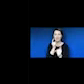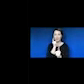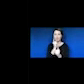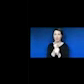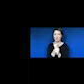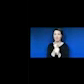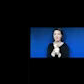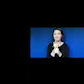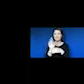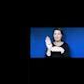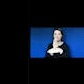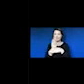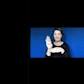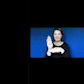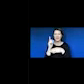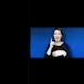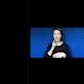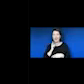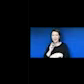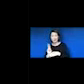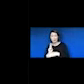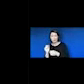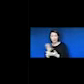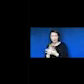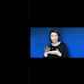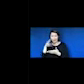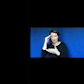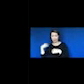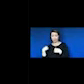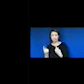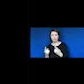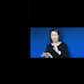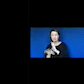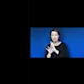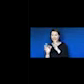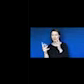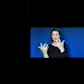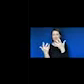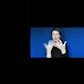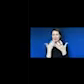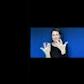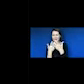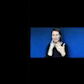job development tactics to identify a fitting environment for my client, through networking